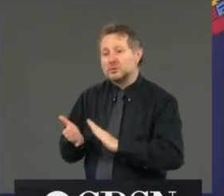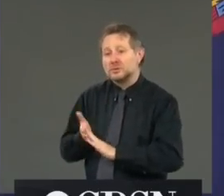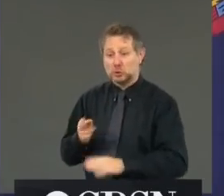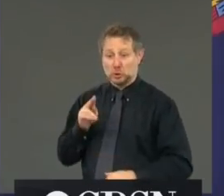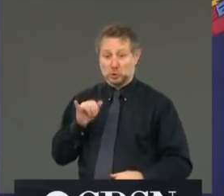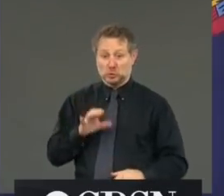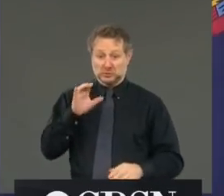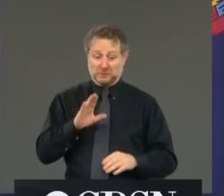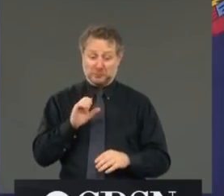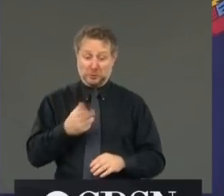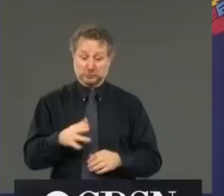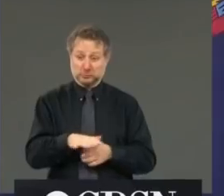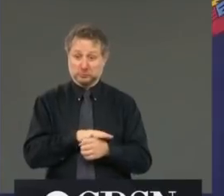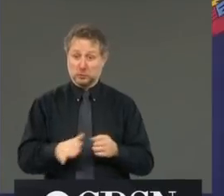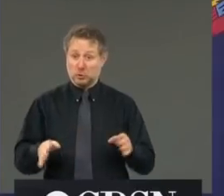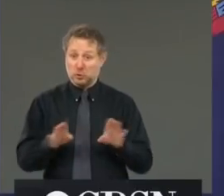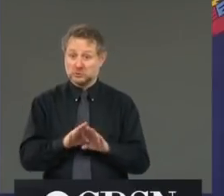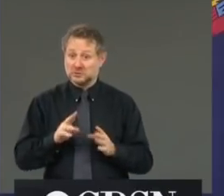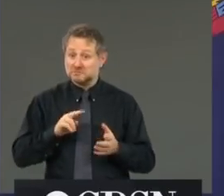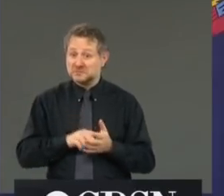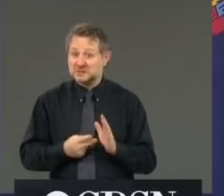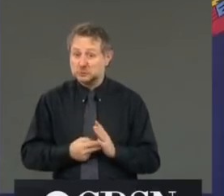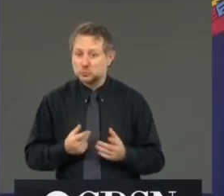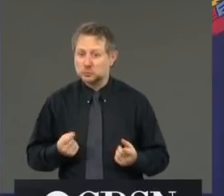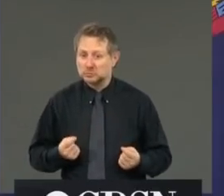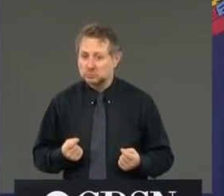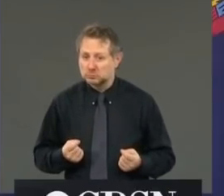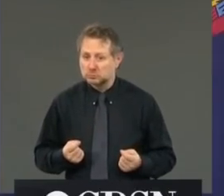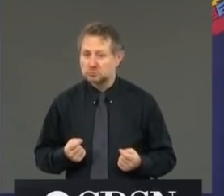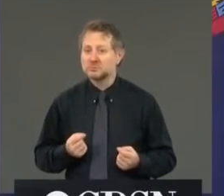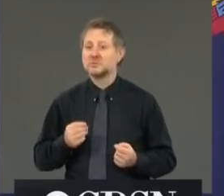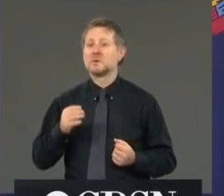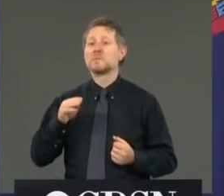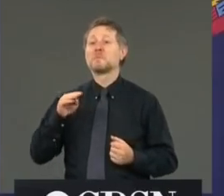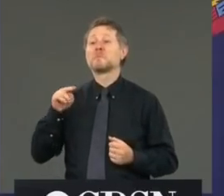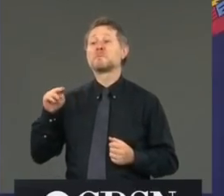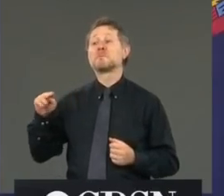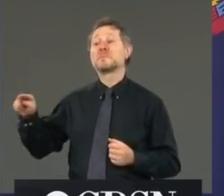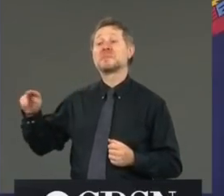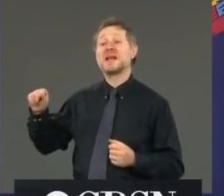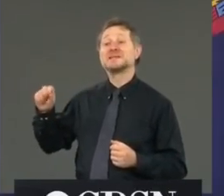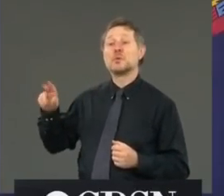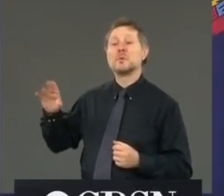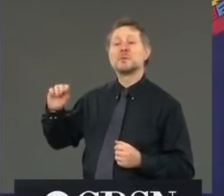OPENED. THE STATE BEACHES ON LONG ISLAND ARE OPENED. I THINK WE HAVE MORE OF AN